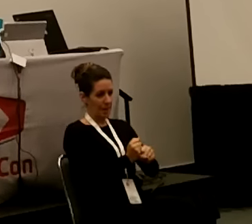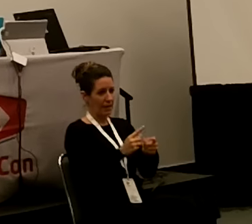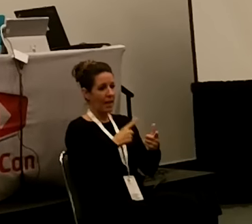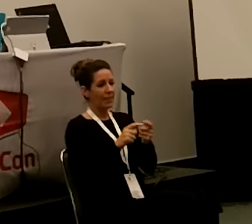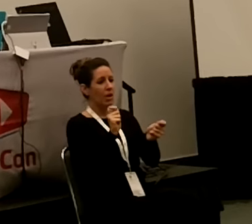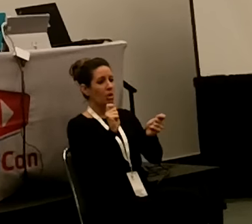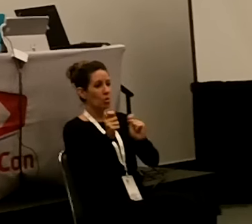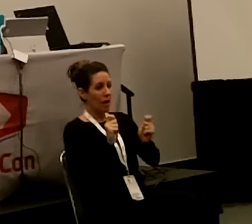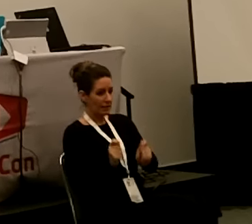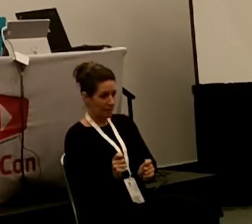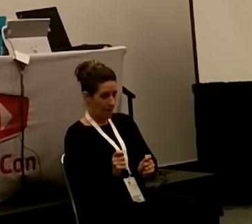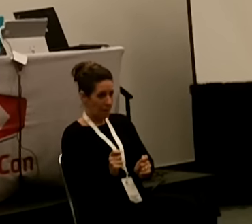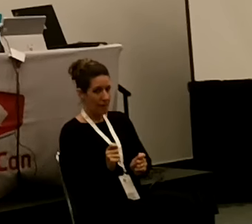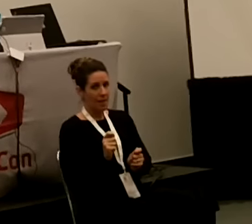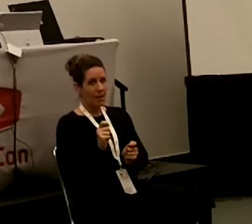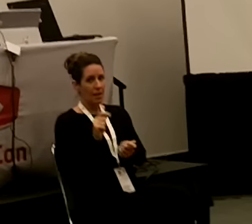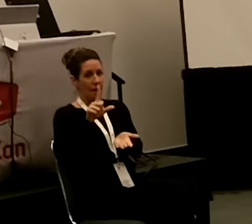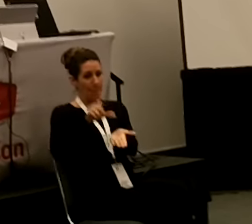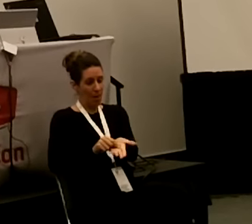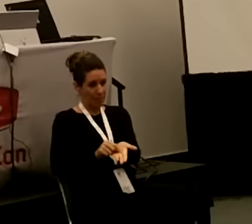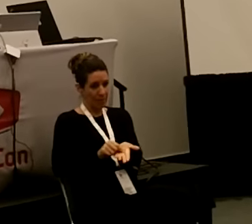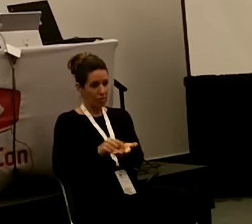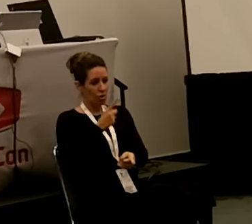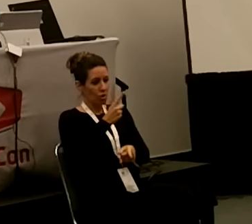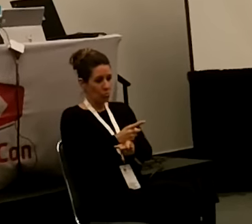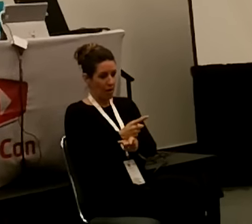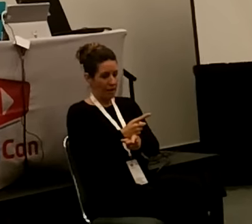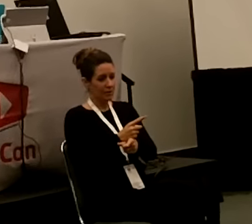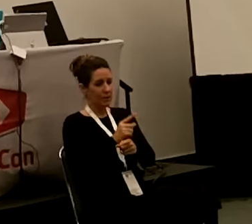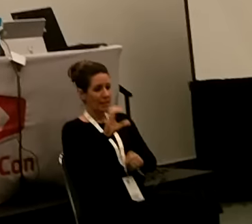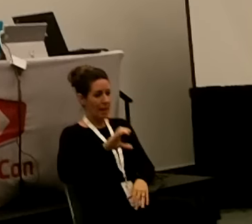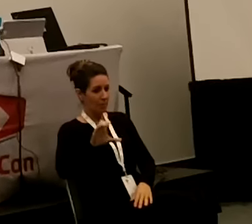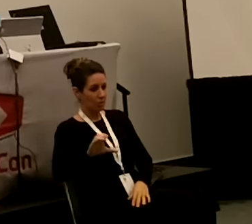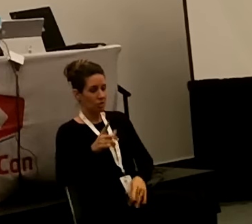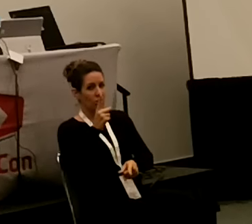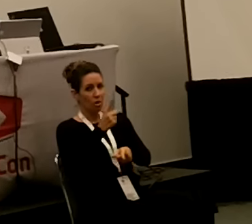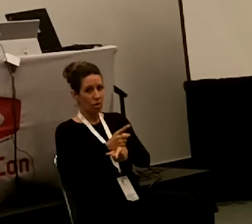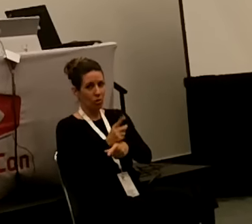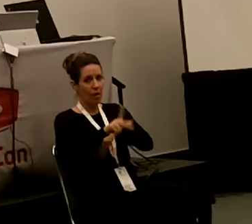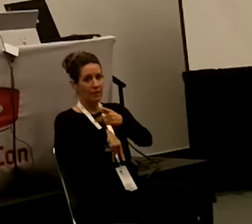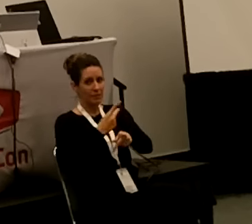and publish your corrected version of captions, the corrected version of captions